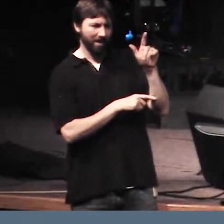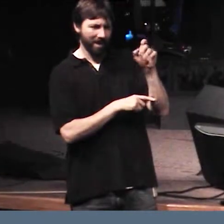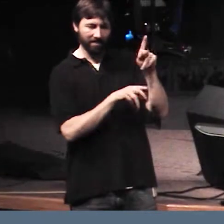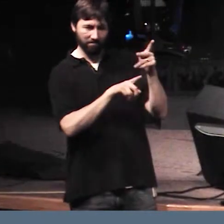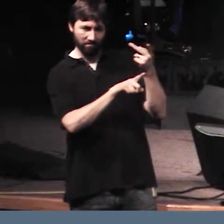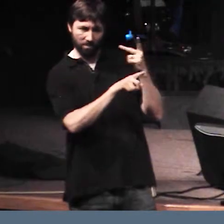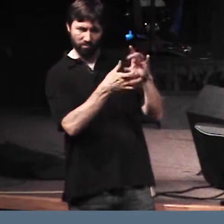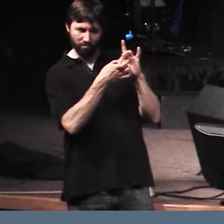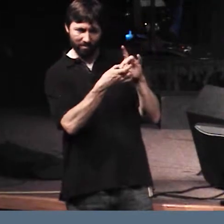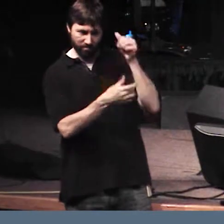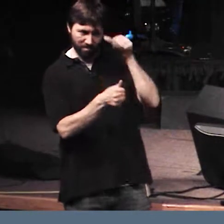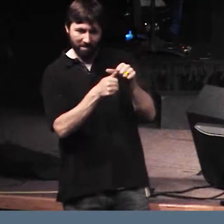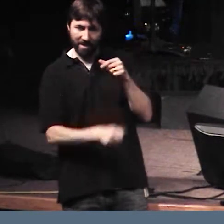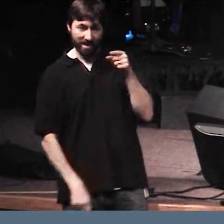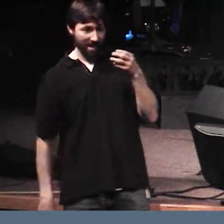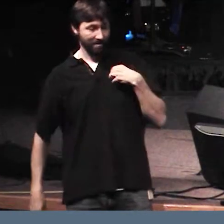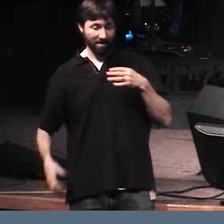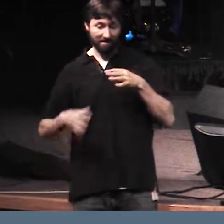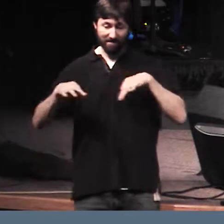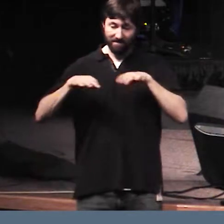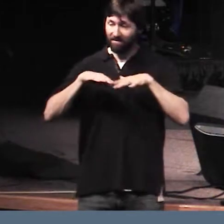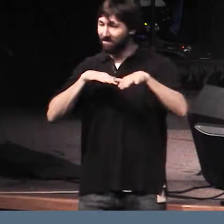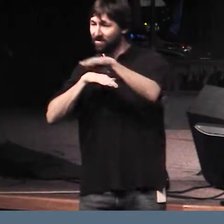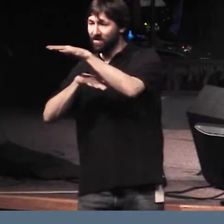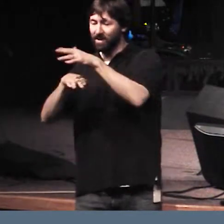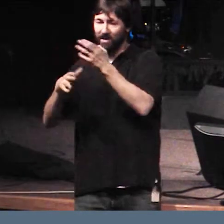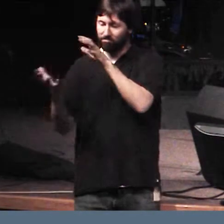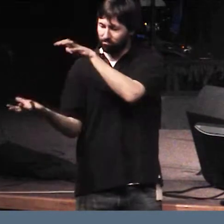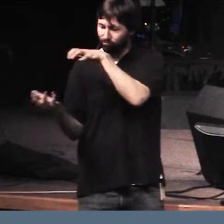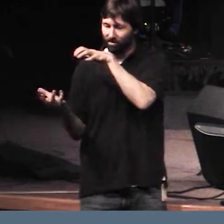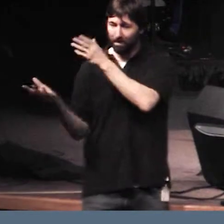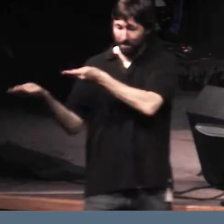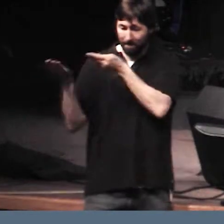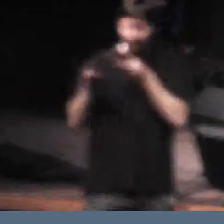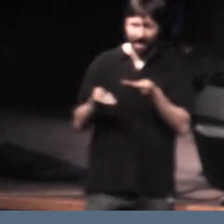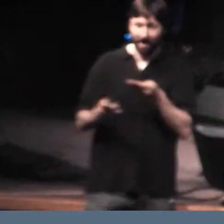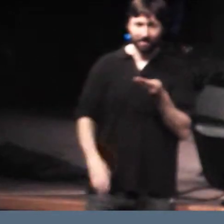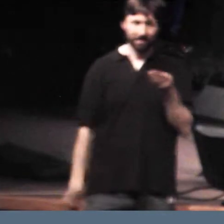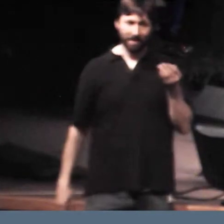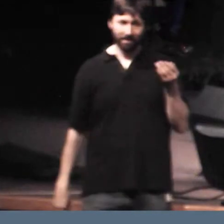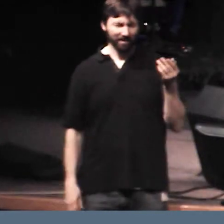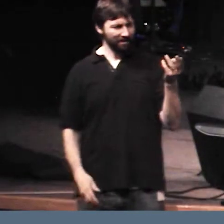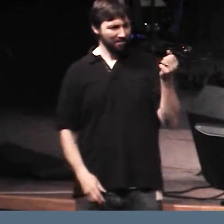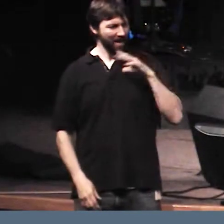well you remember that he has a field and he has inheritance that needs to be passed down - of course I know that